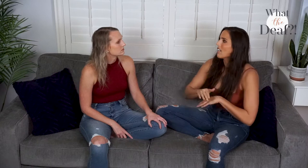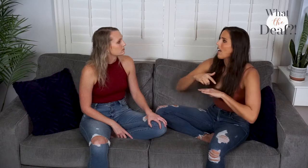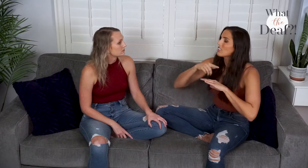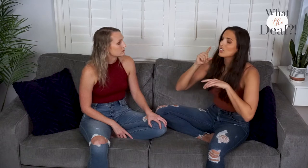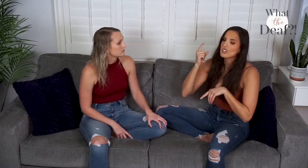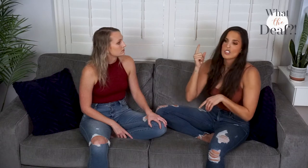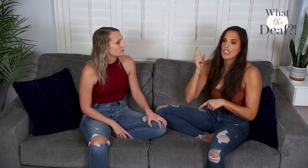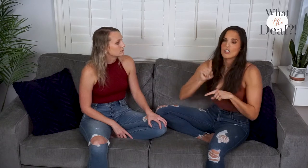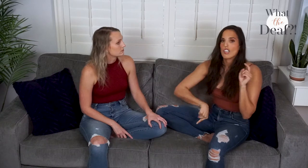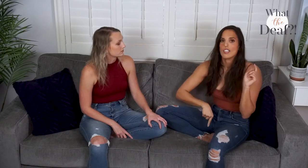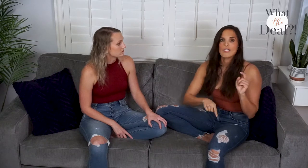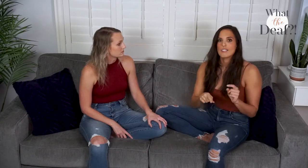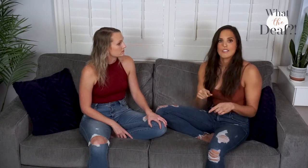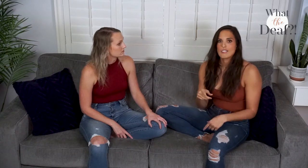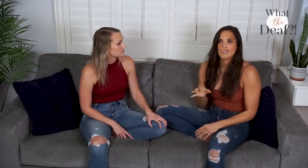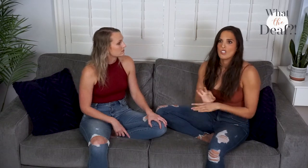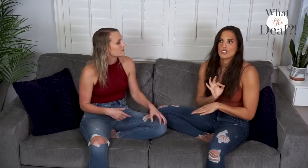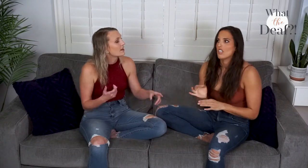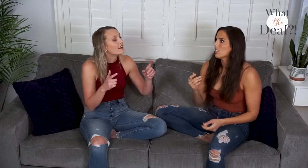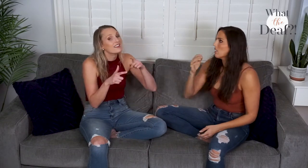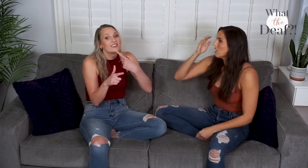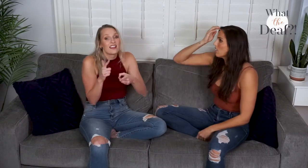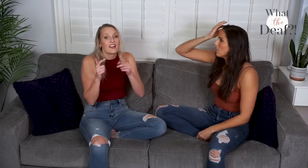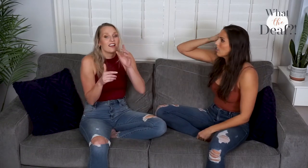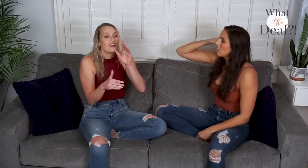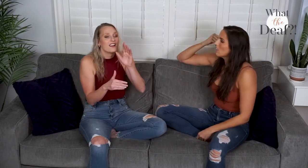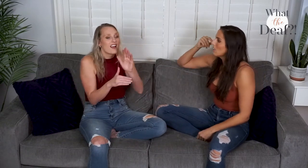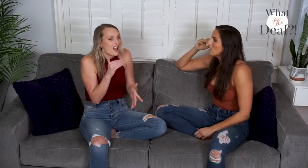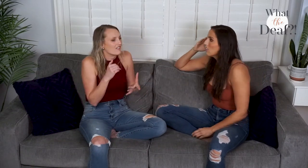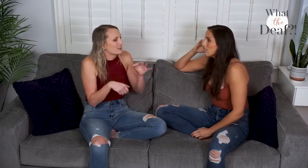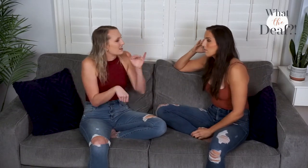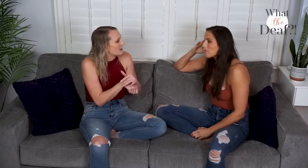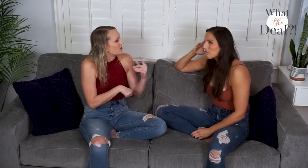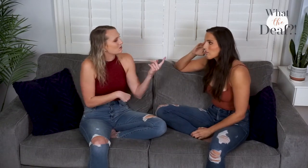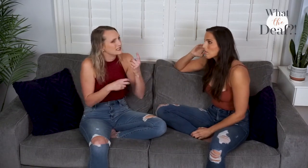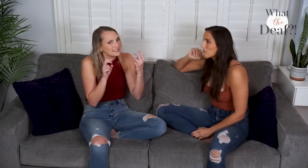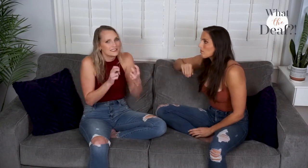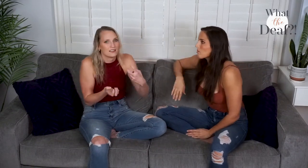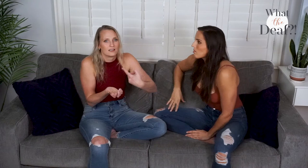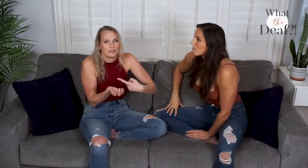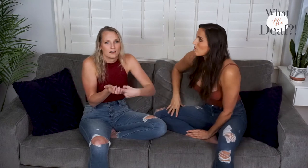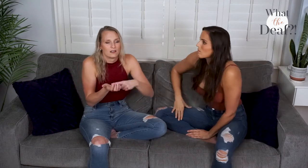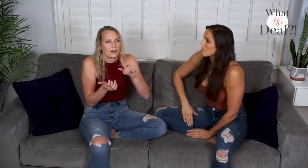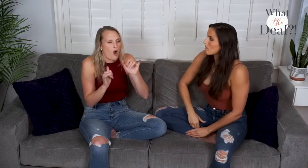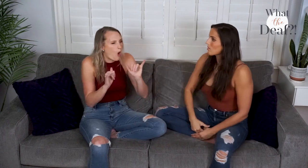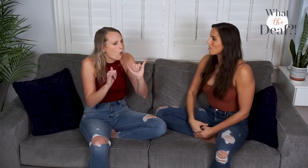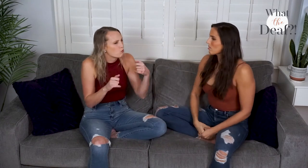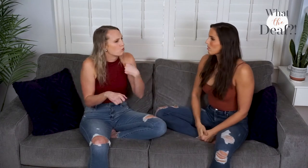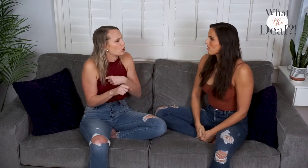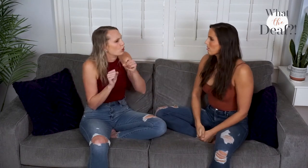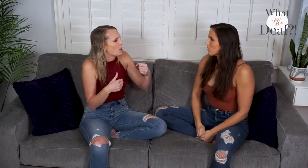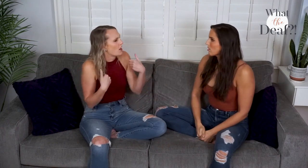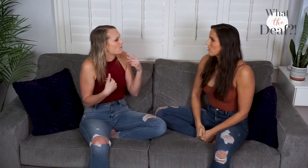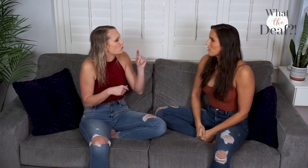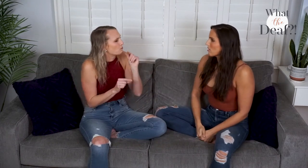I was over the night, I just couldn’t function. And then at the end of the night we sat down and we’re talking about all these little things